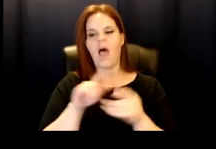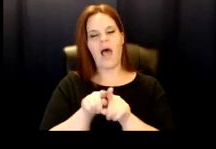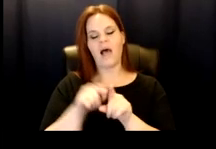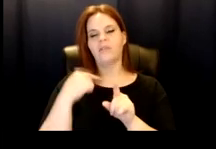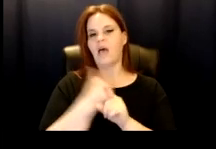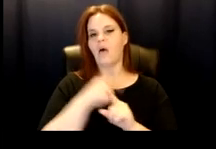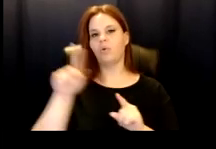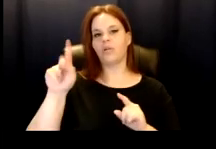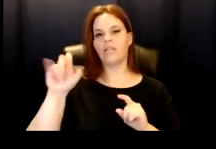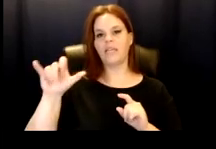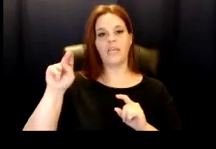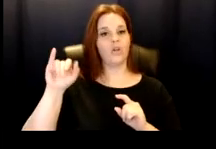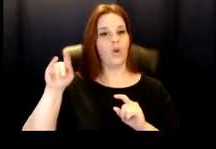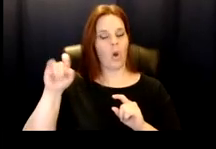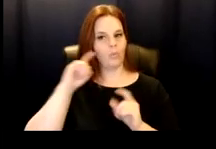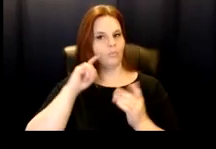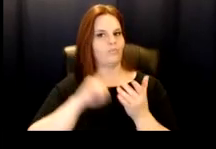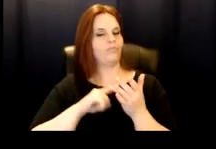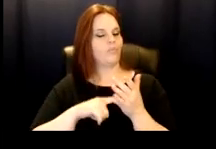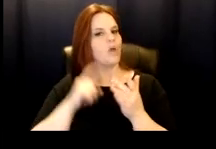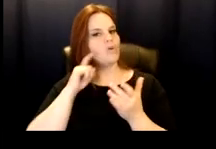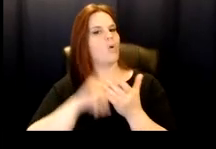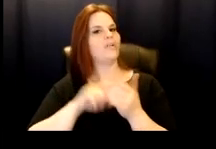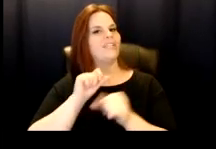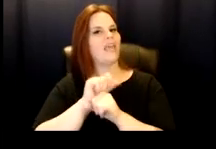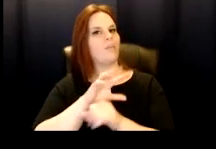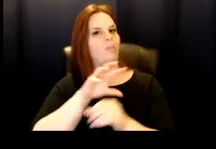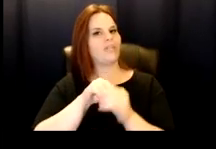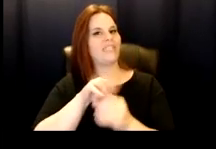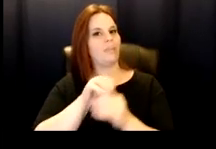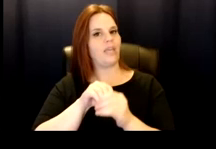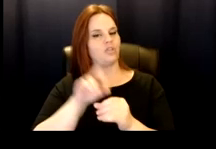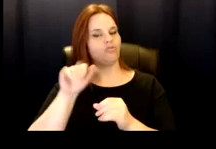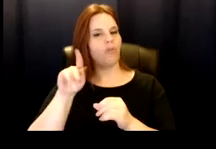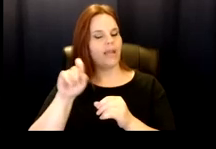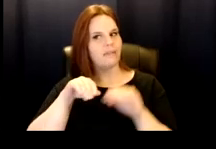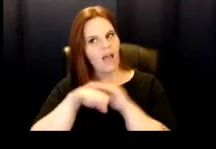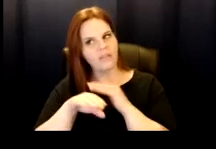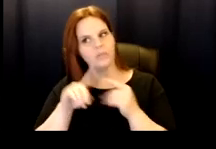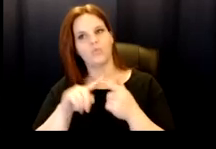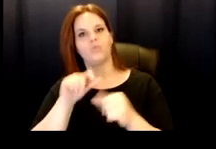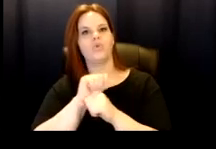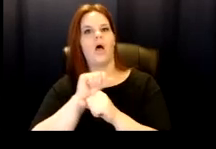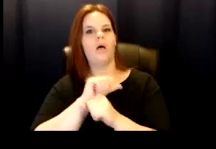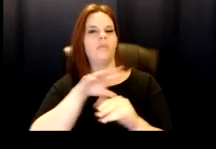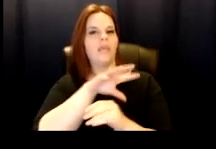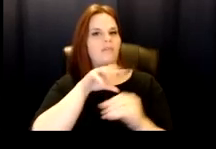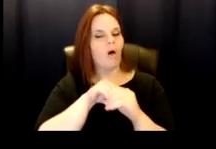labor force participation rates, that is access to jobs and involvement in the labor market